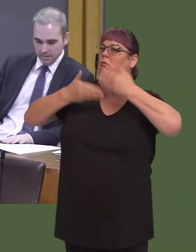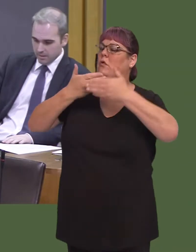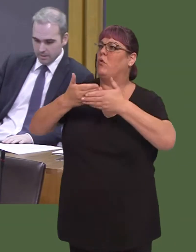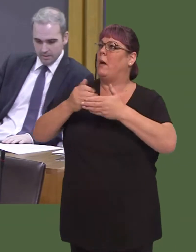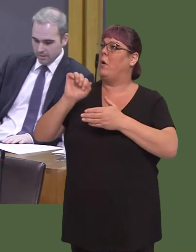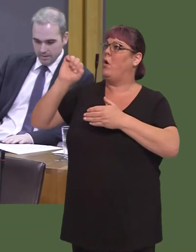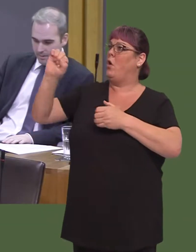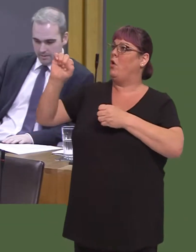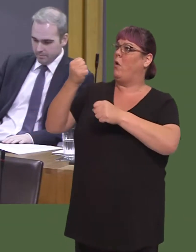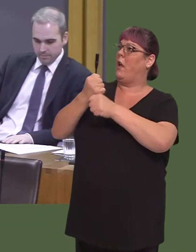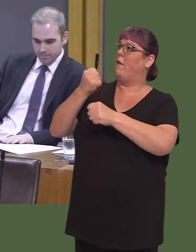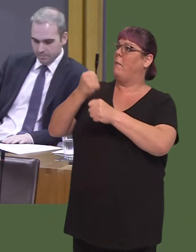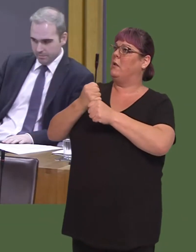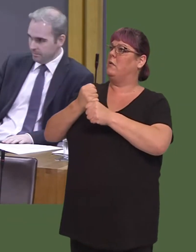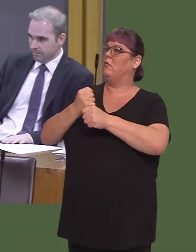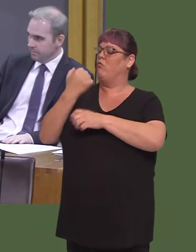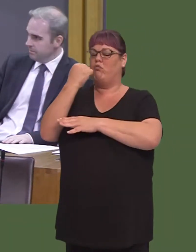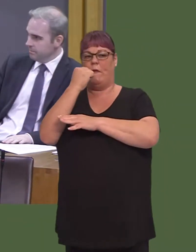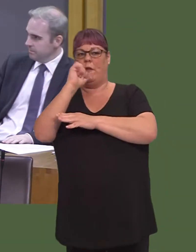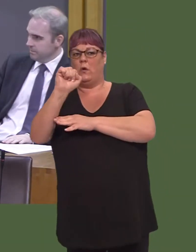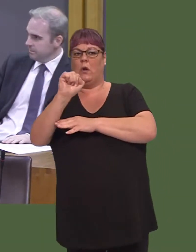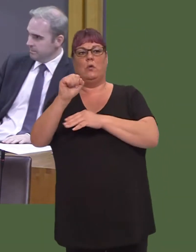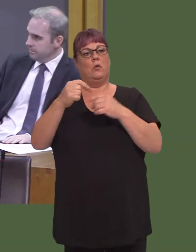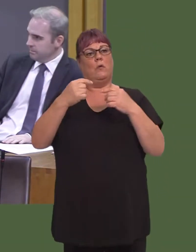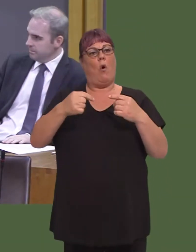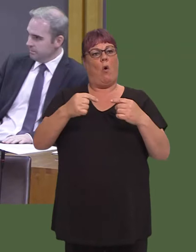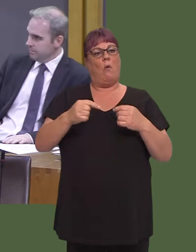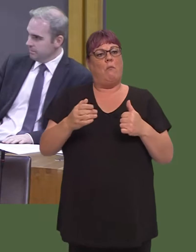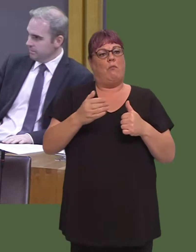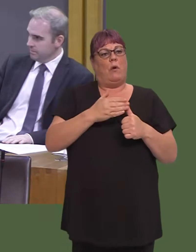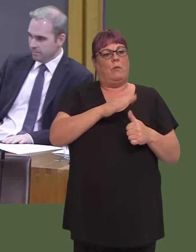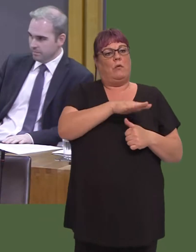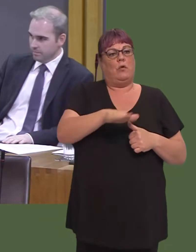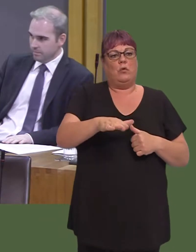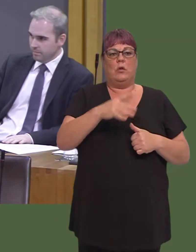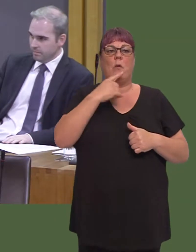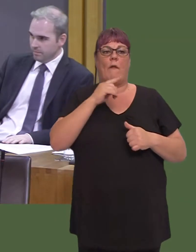the European Union. I was asking you about your oversight of Natural Resources Wales,